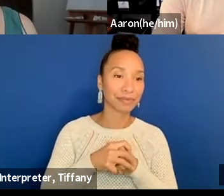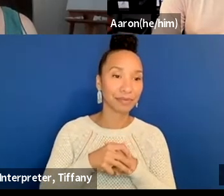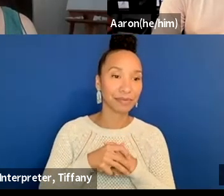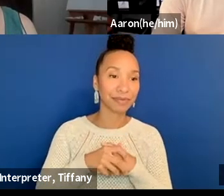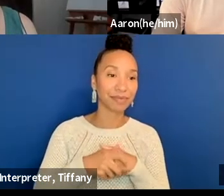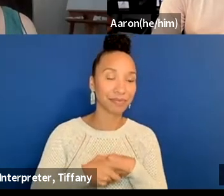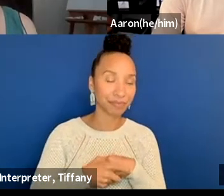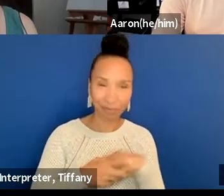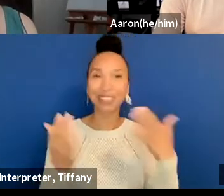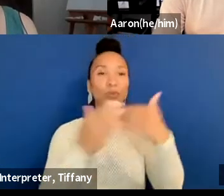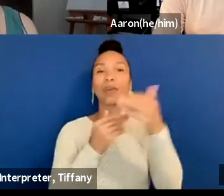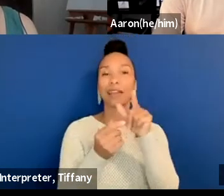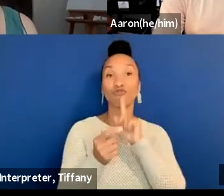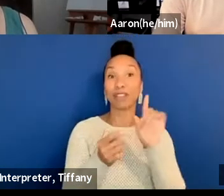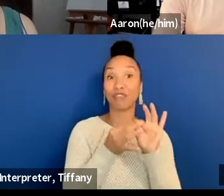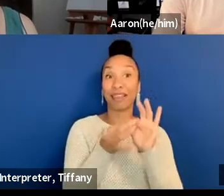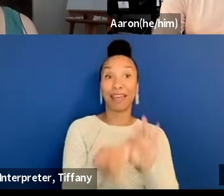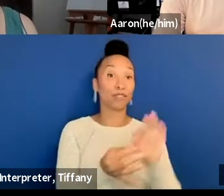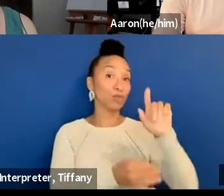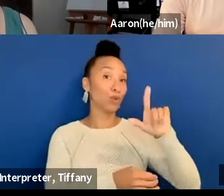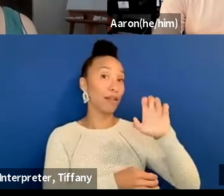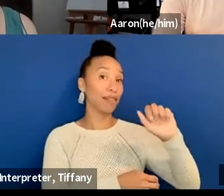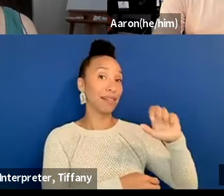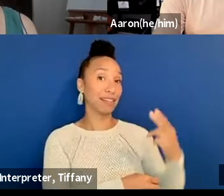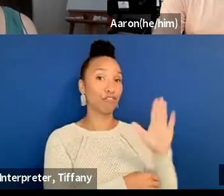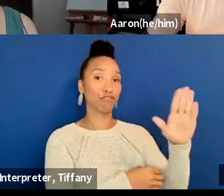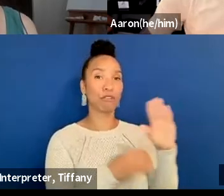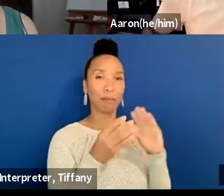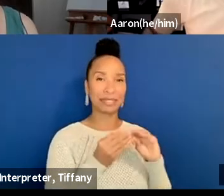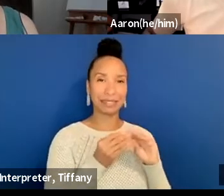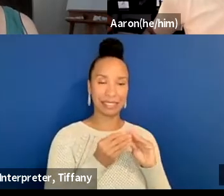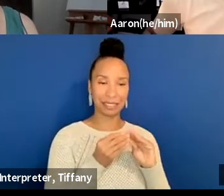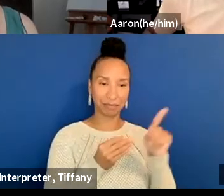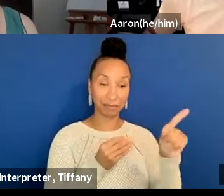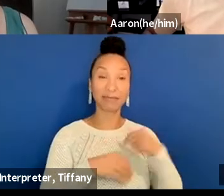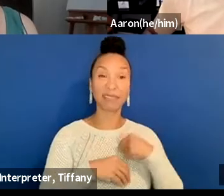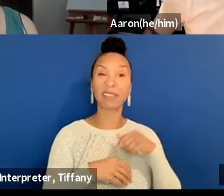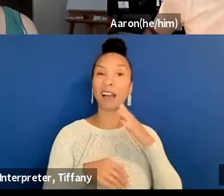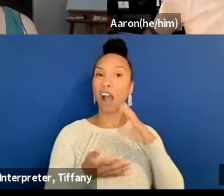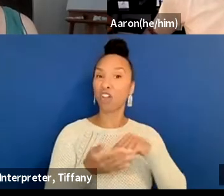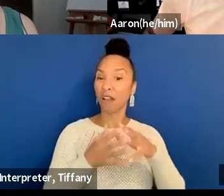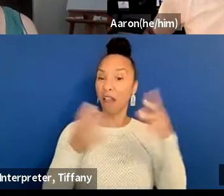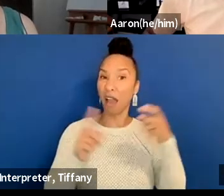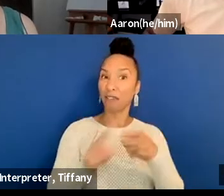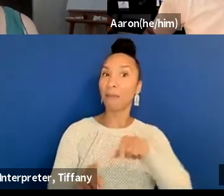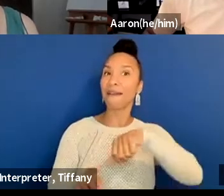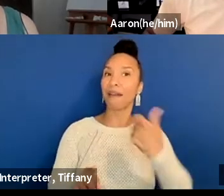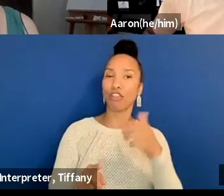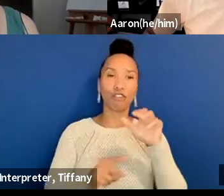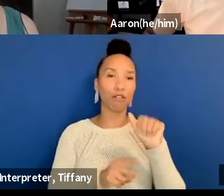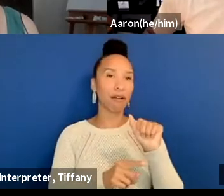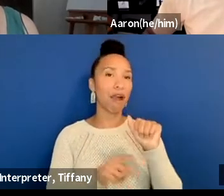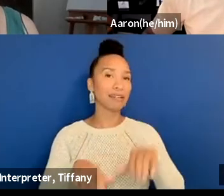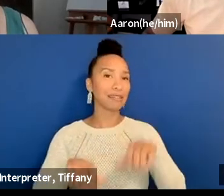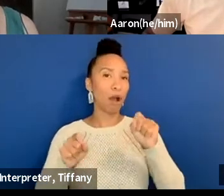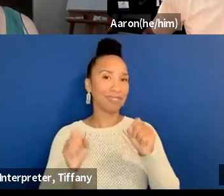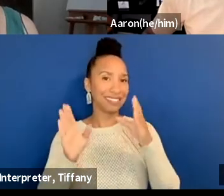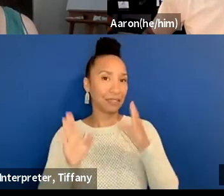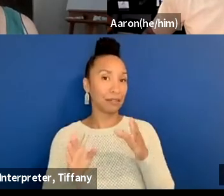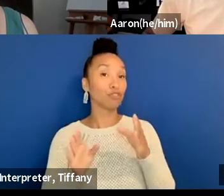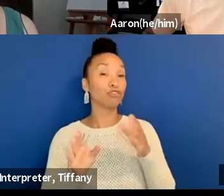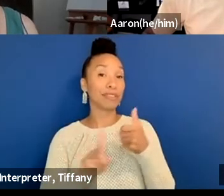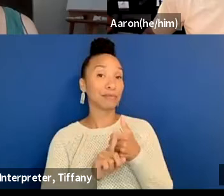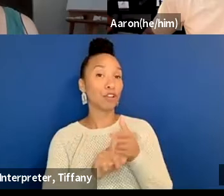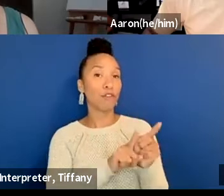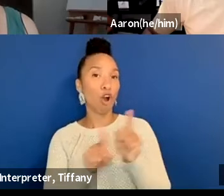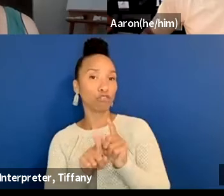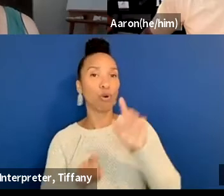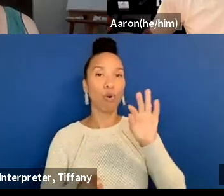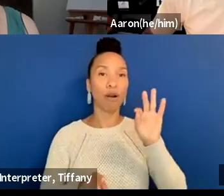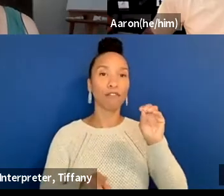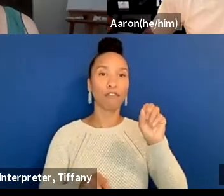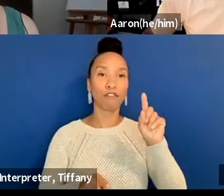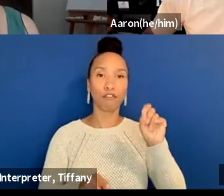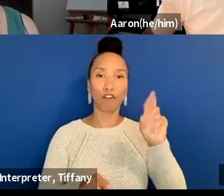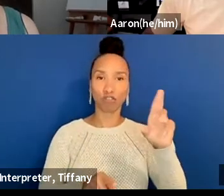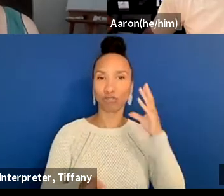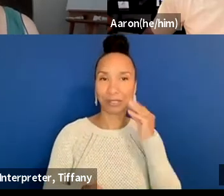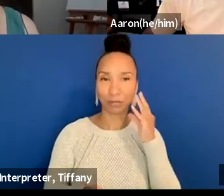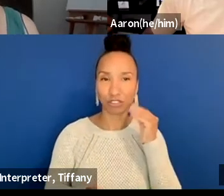Benjamin (they/them/elle): has spoken in different Community settings about moving from ease and desire, and so I think like there were other folks that we had reached out to initially.